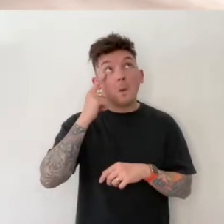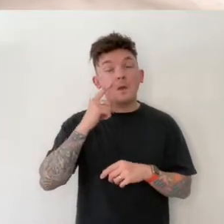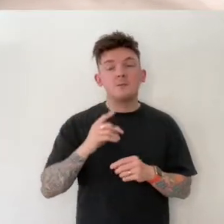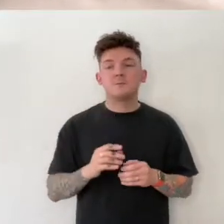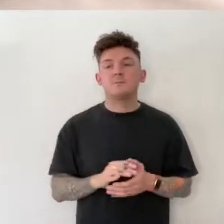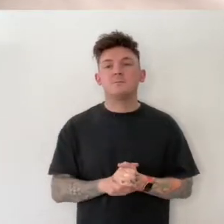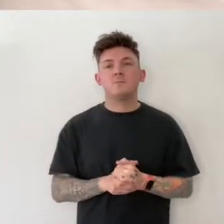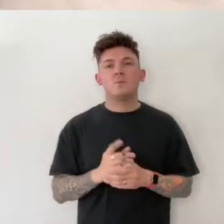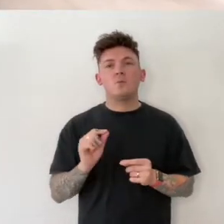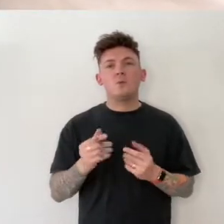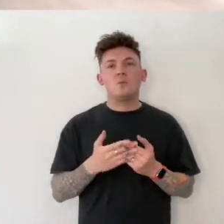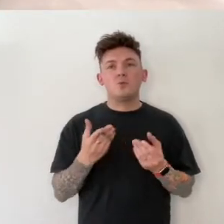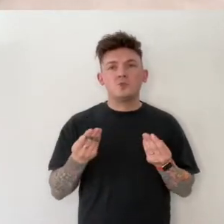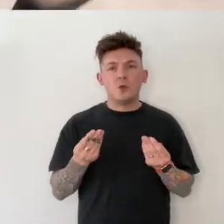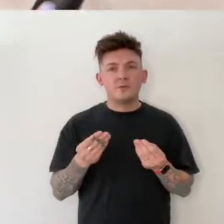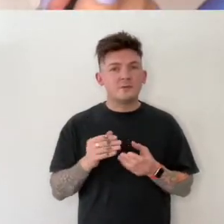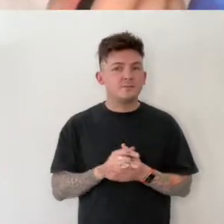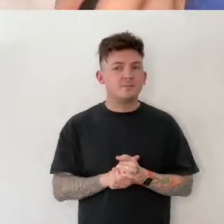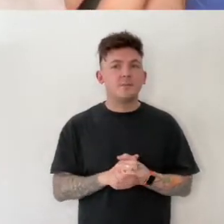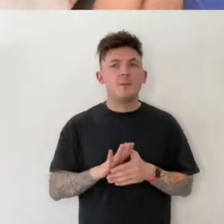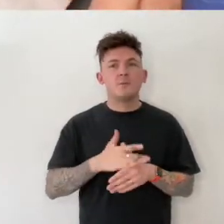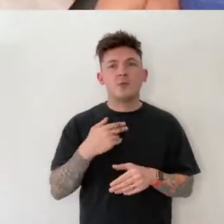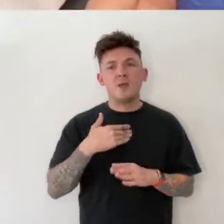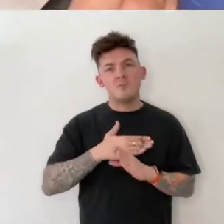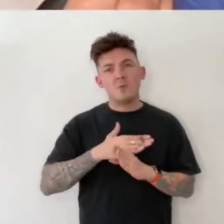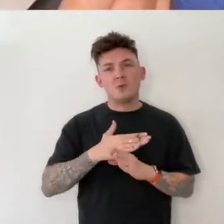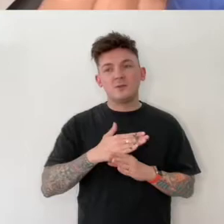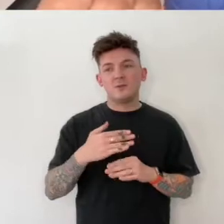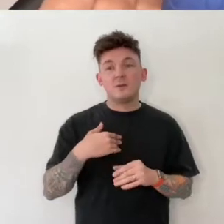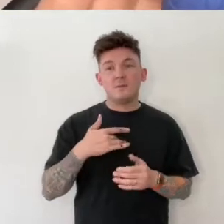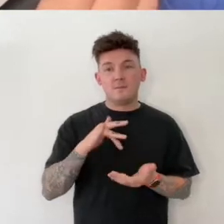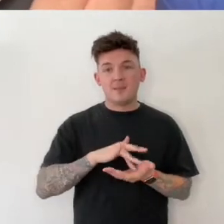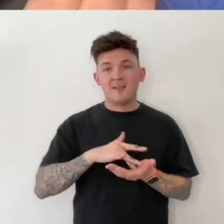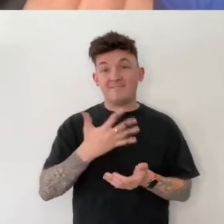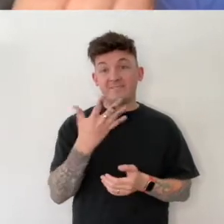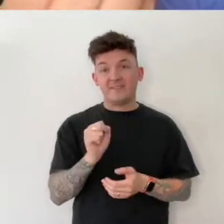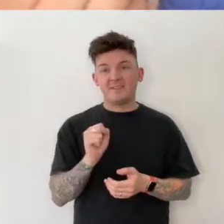a little bit taller there because i'm older i'm in my mid-50s i've got a little bit of